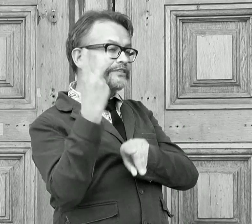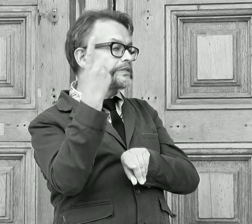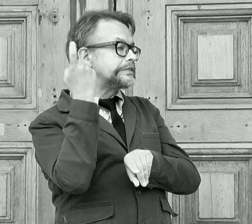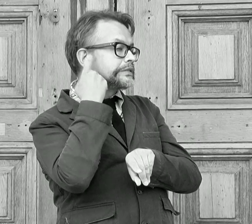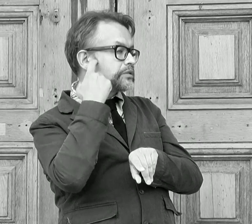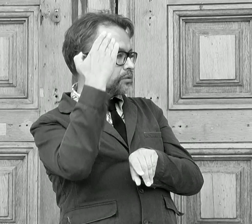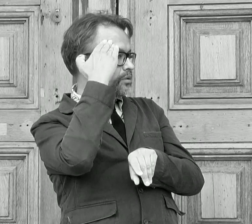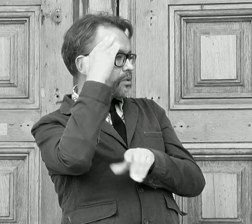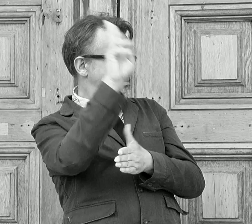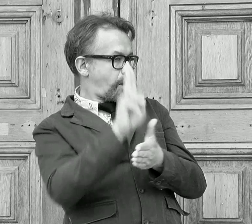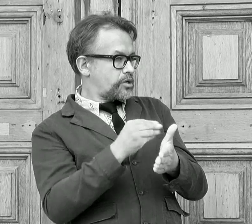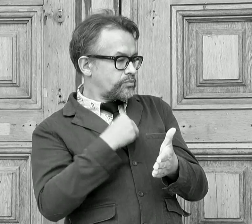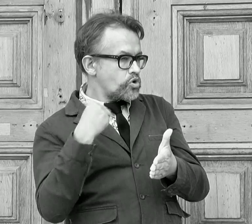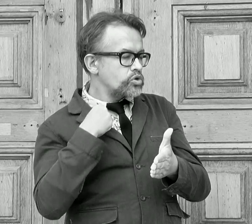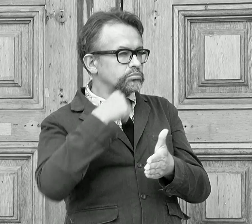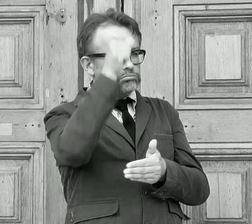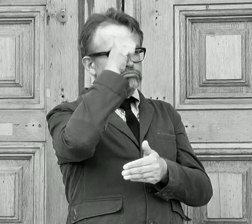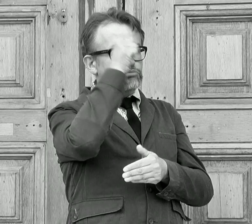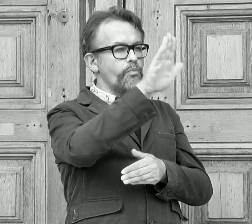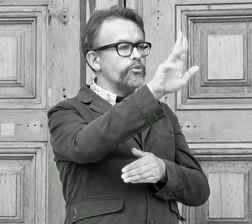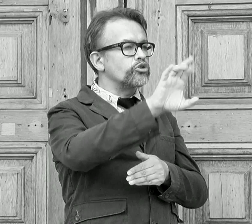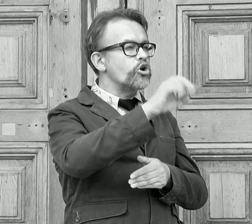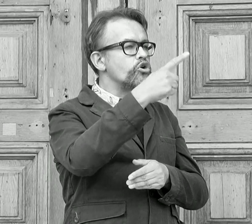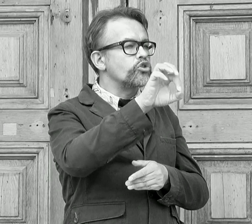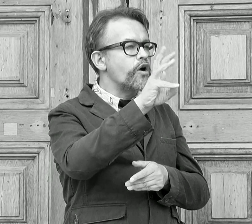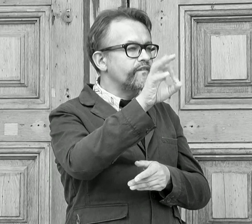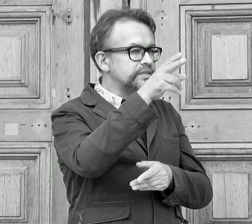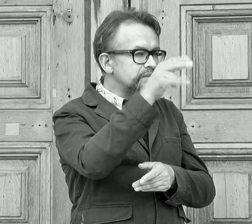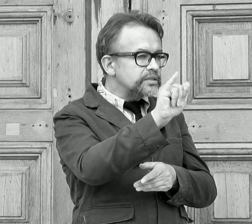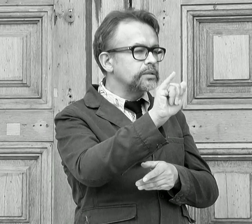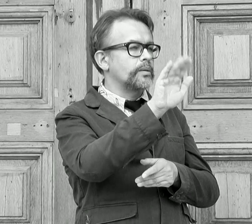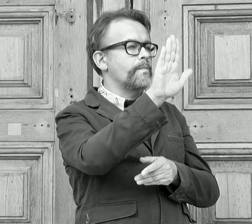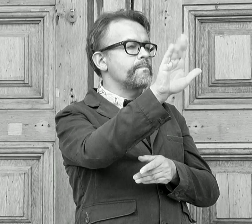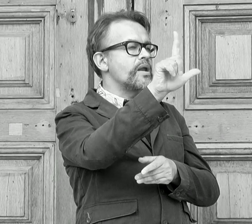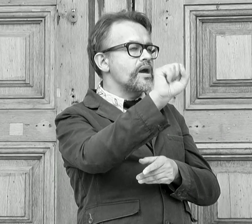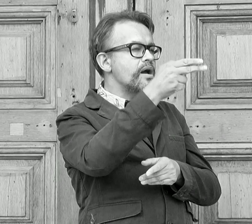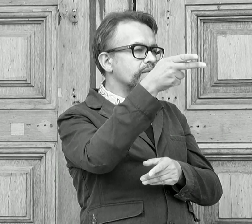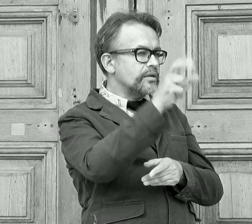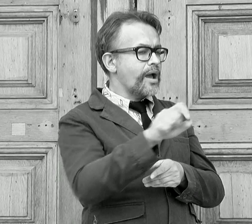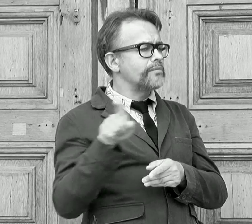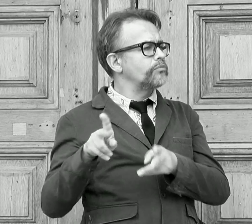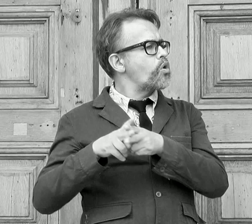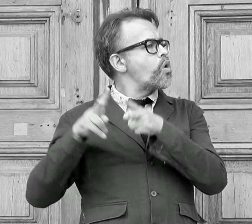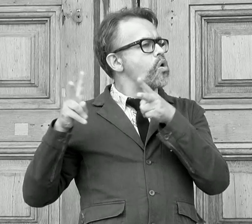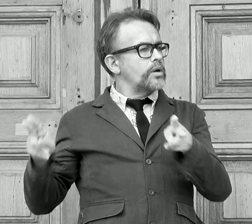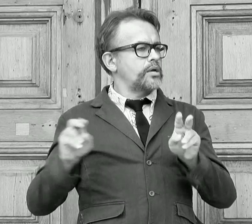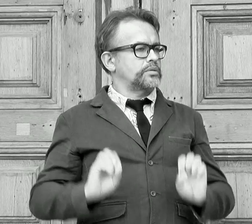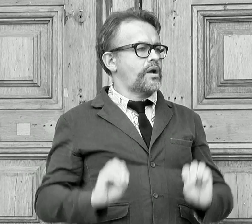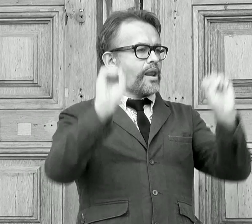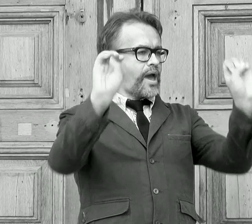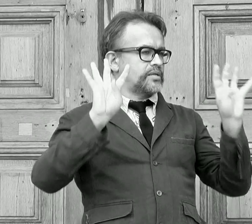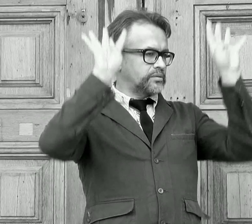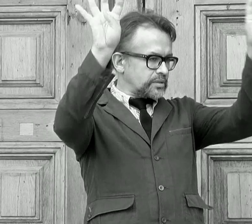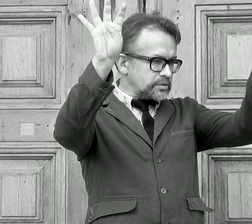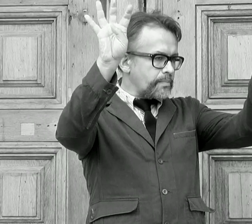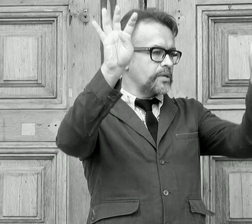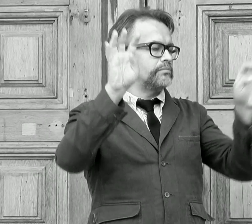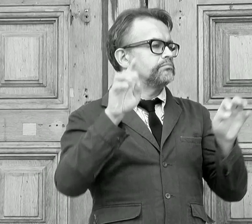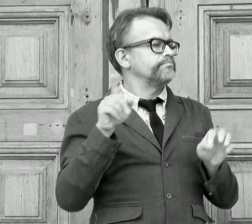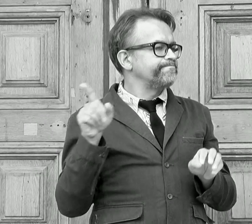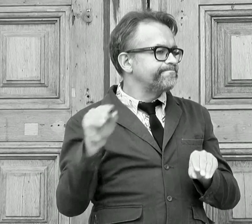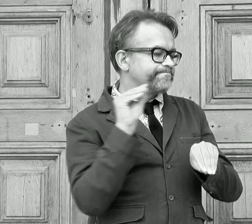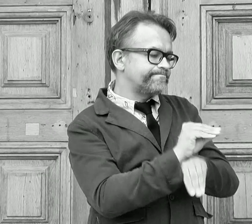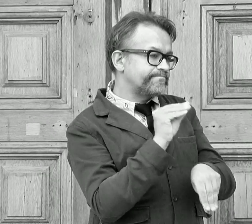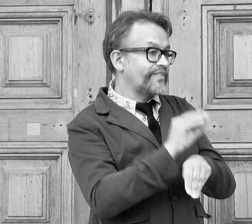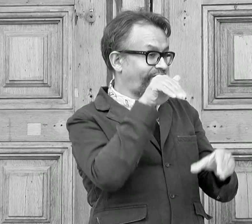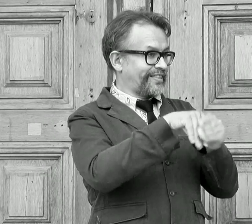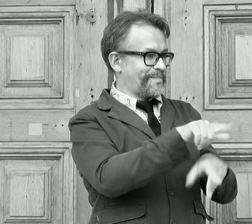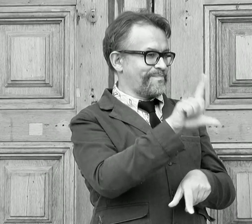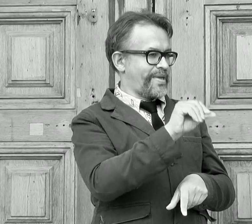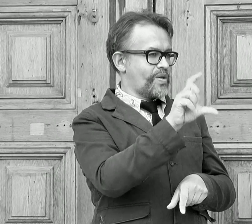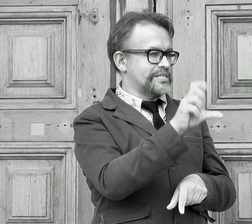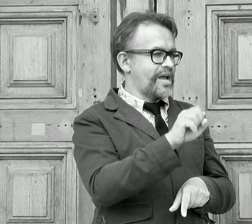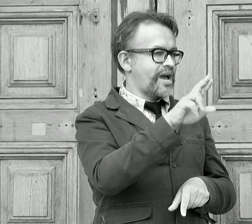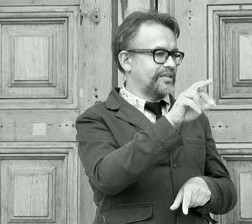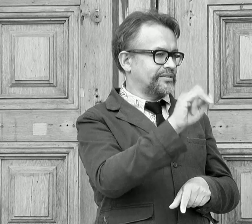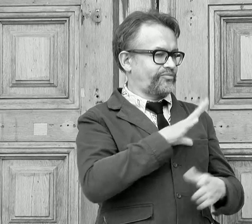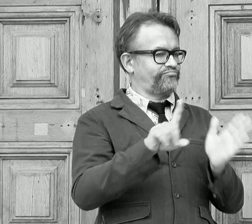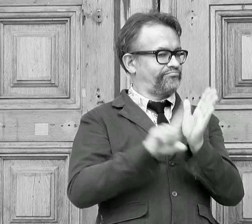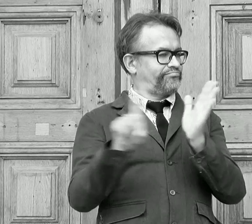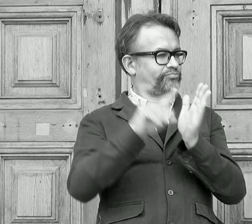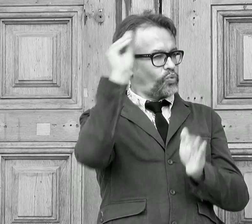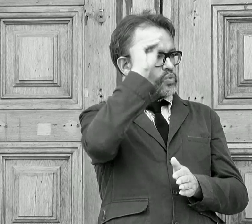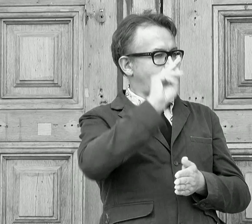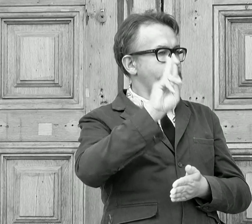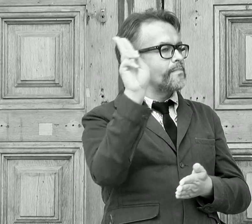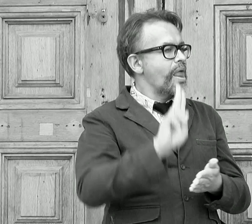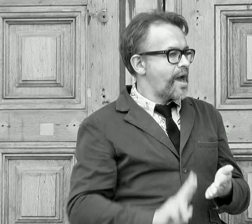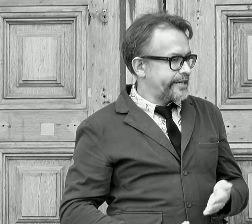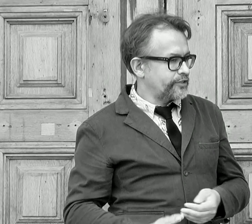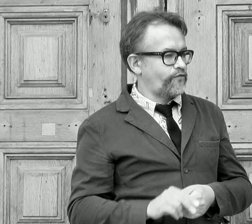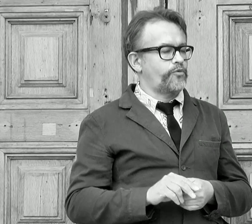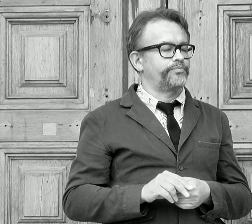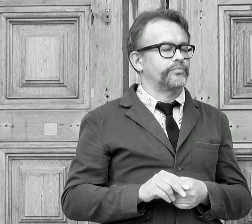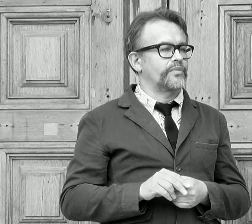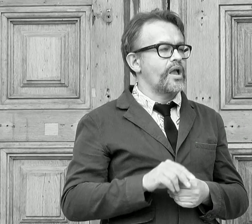of fans of the classicism of Antoni Brodowski and Antoni Blank.